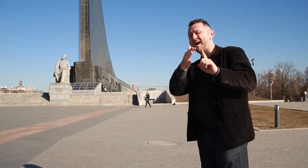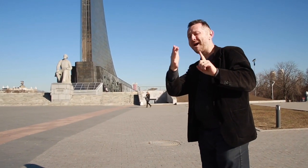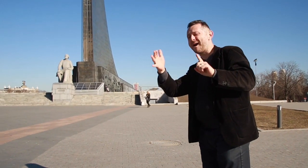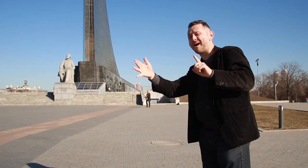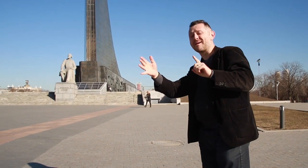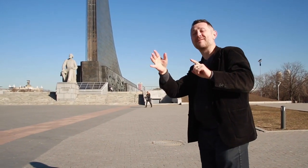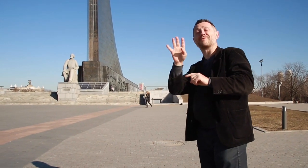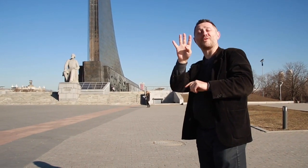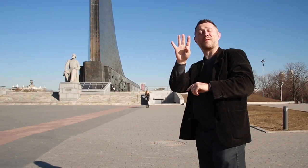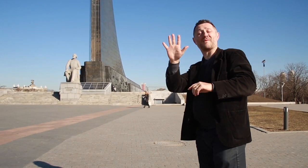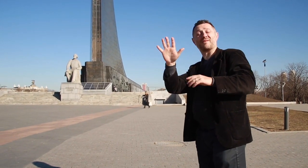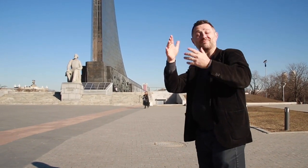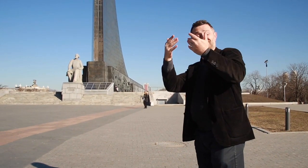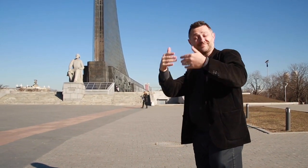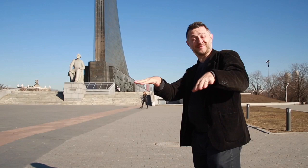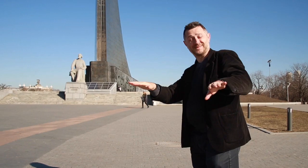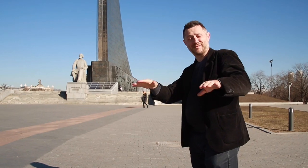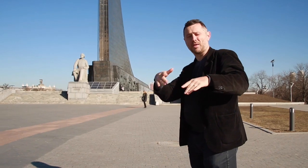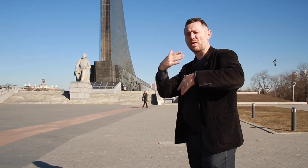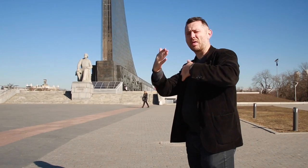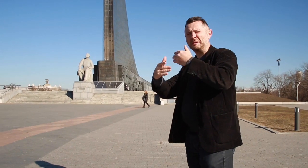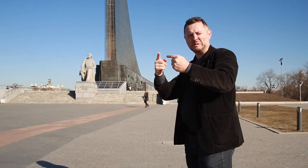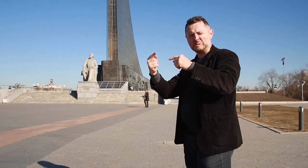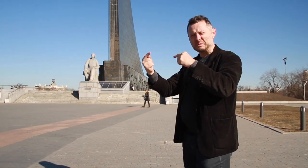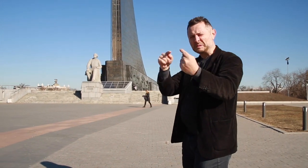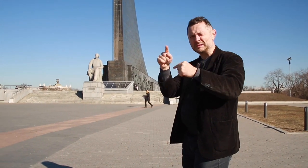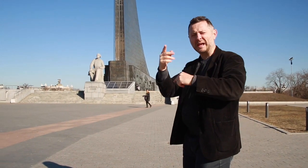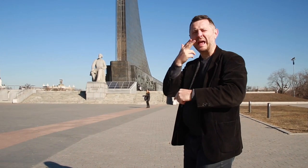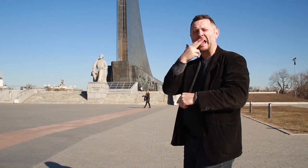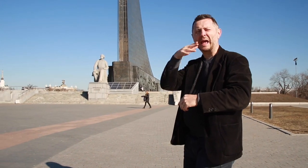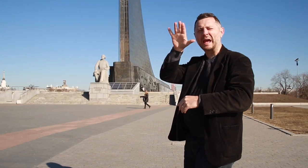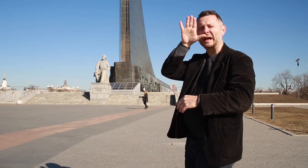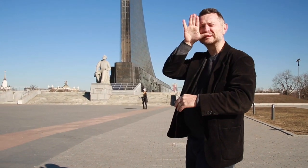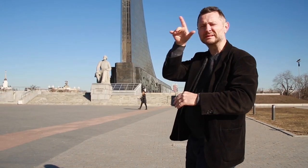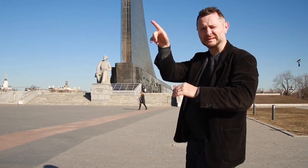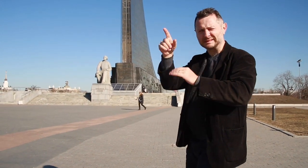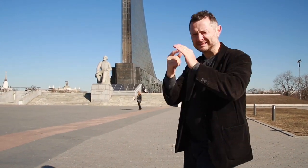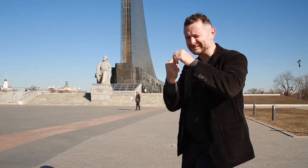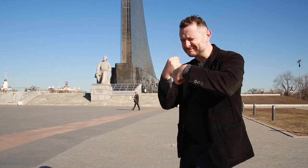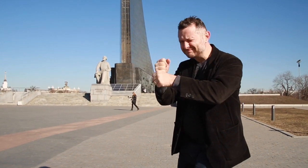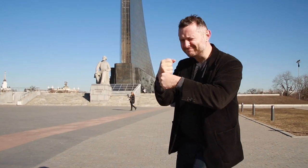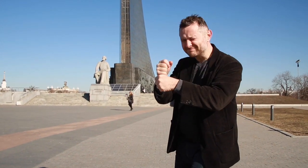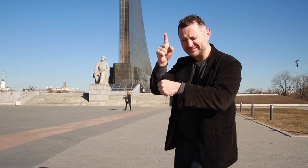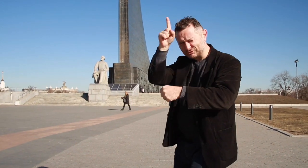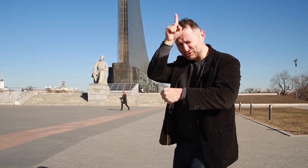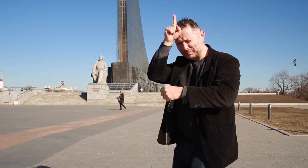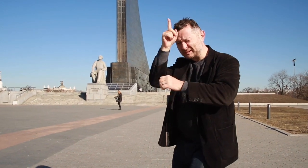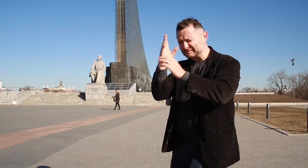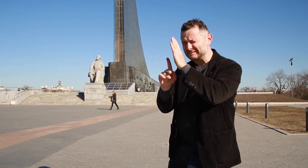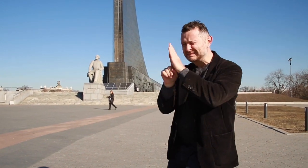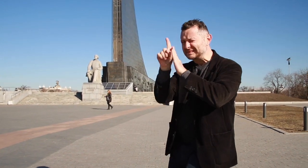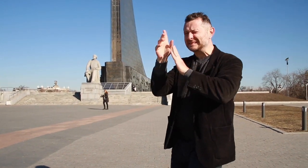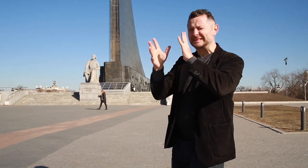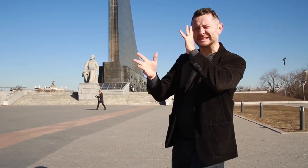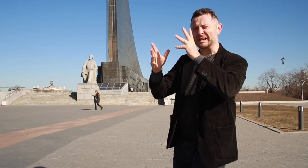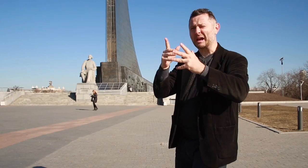in rocketry. After America recruited many Nazi rocket engineers and began developing its space program, the